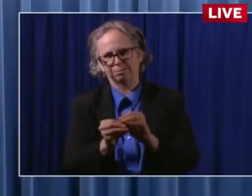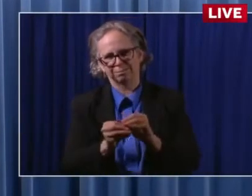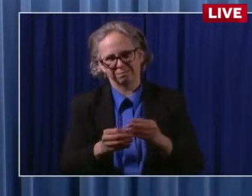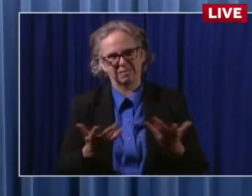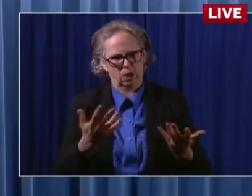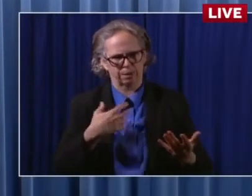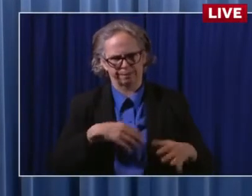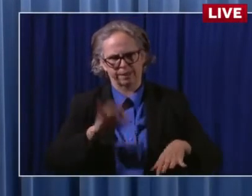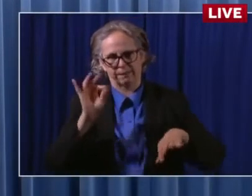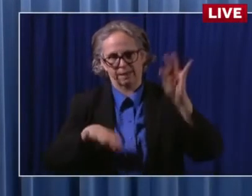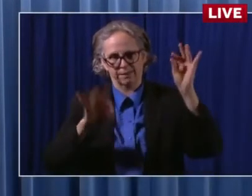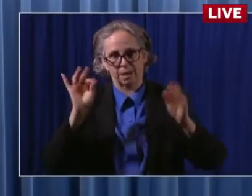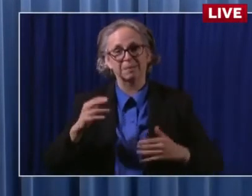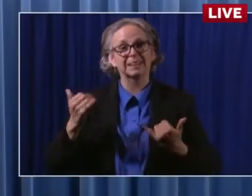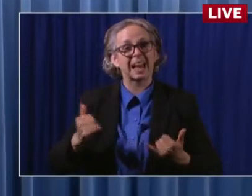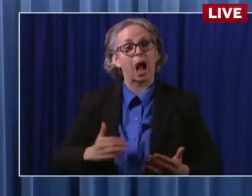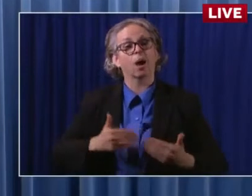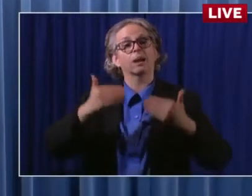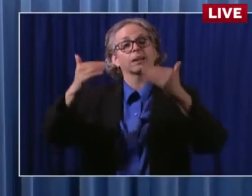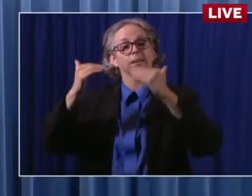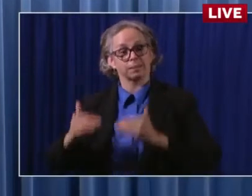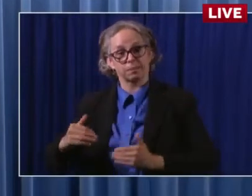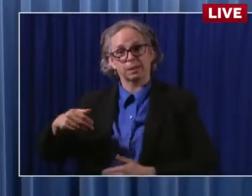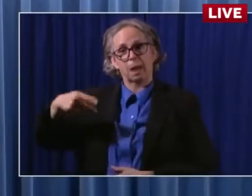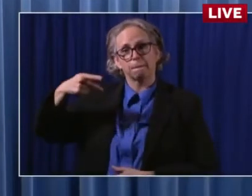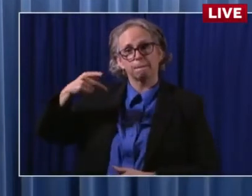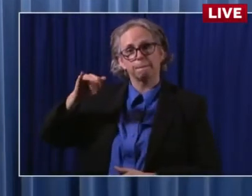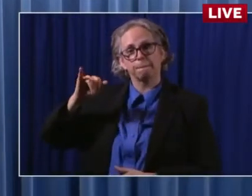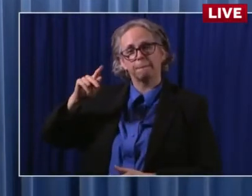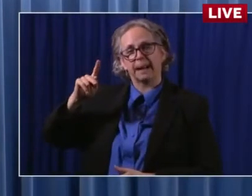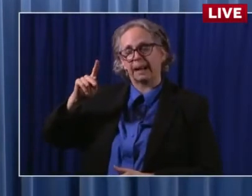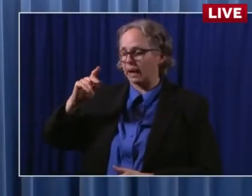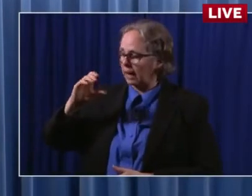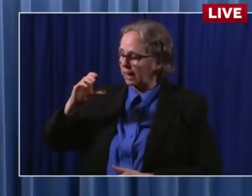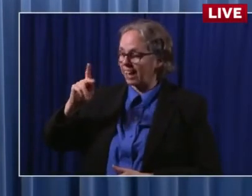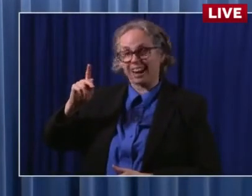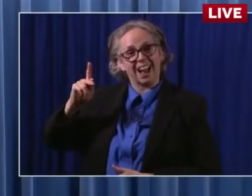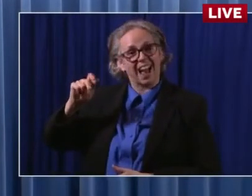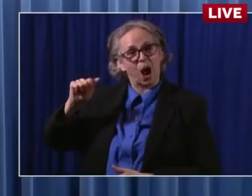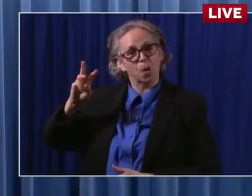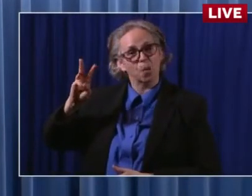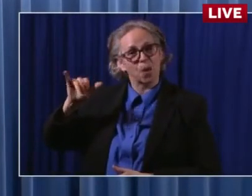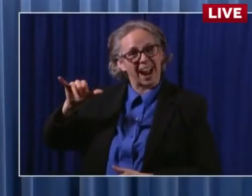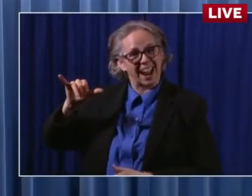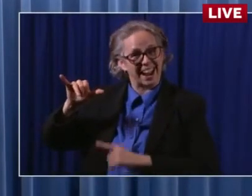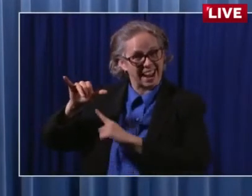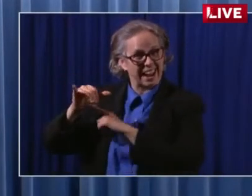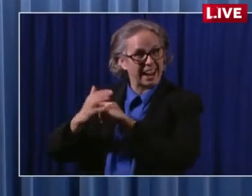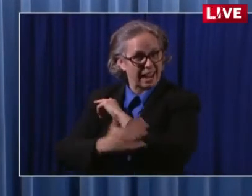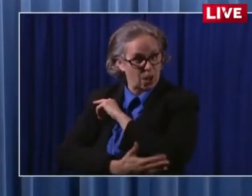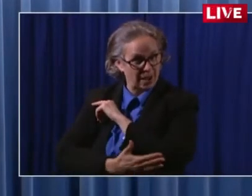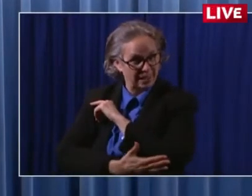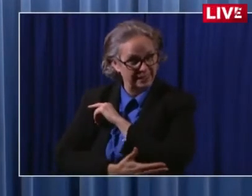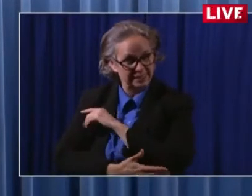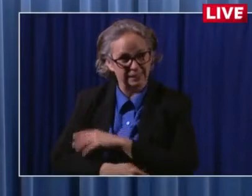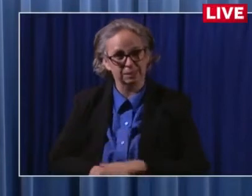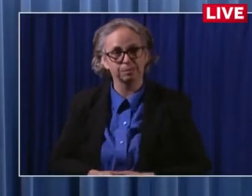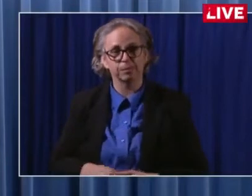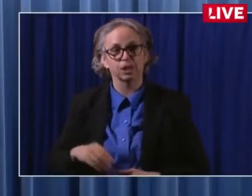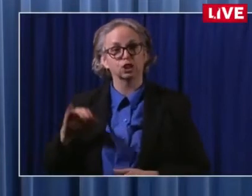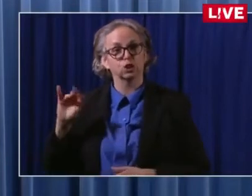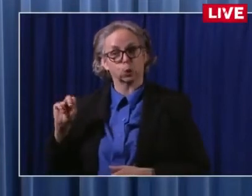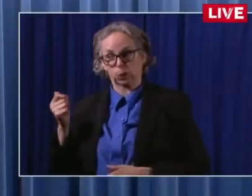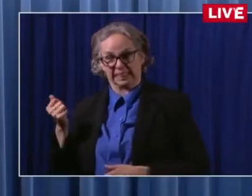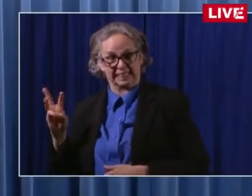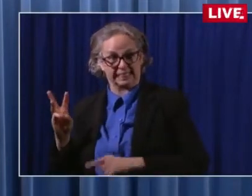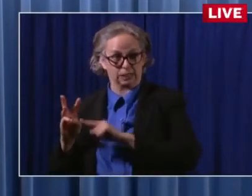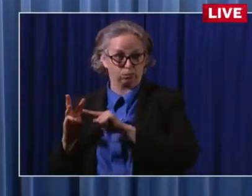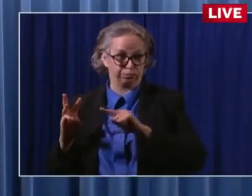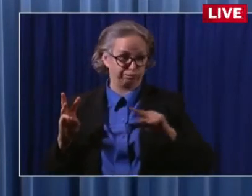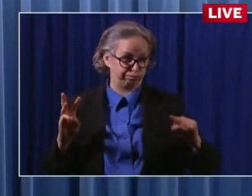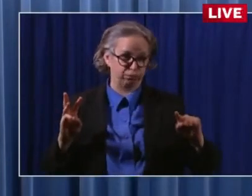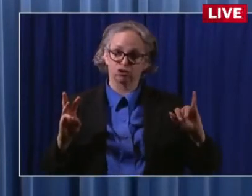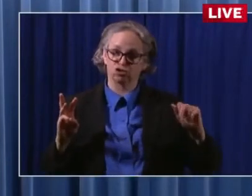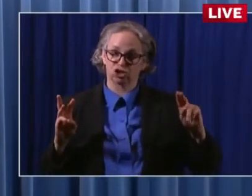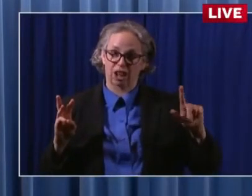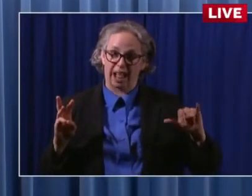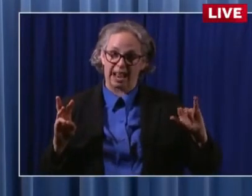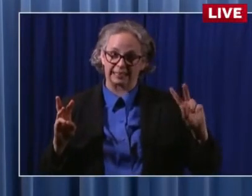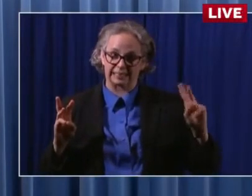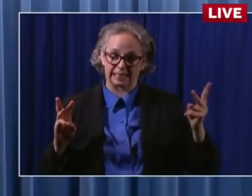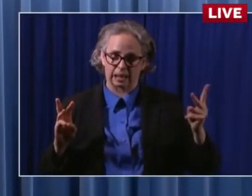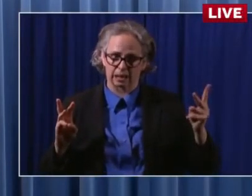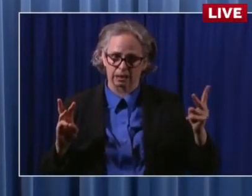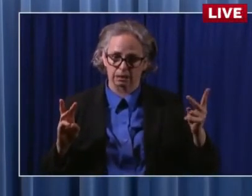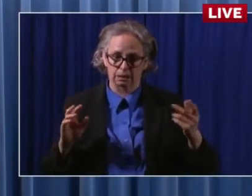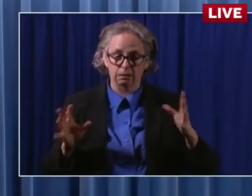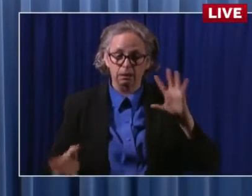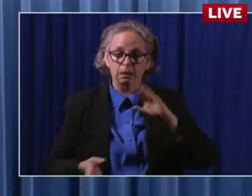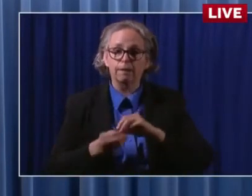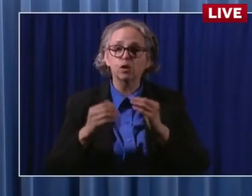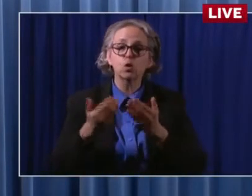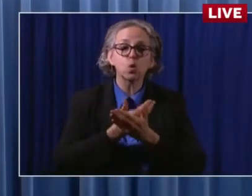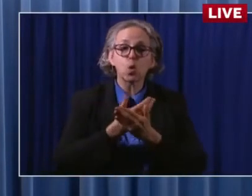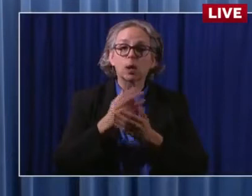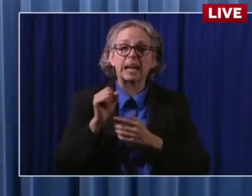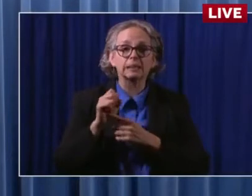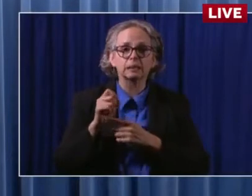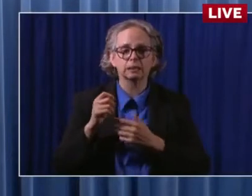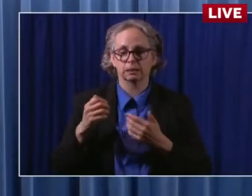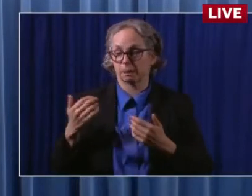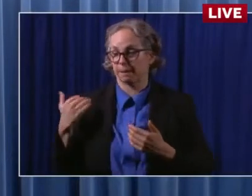PICKAWAY COUNTY, DURING THE LAST THREE WEEKS, THE COUNTY POSCO 19 CASES INCREASED, ALONG WITH SEVERAL OTHER HEALTH CARE INDICATORS FROM JUNE 16 UNTIL JULY 2, THE AVERAGE NEW CASES